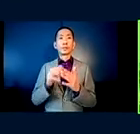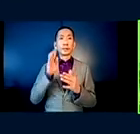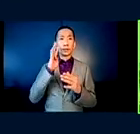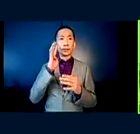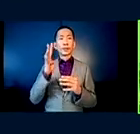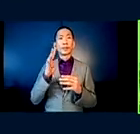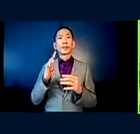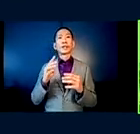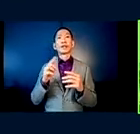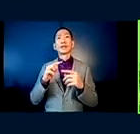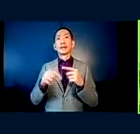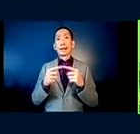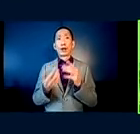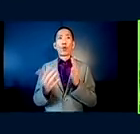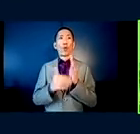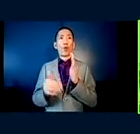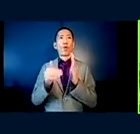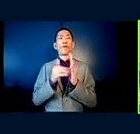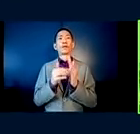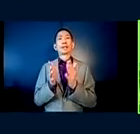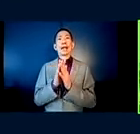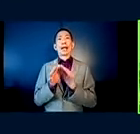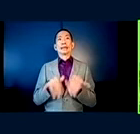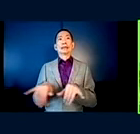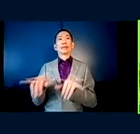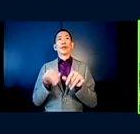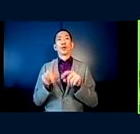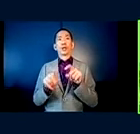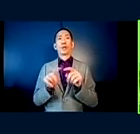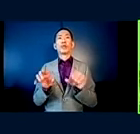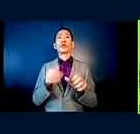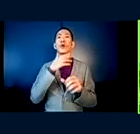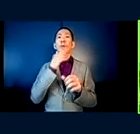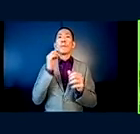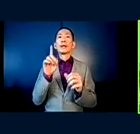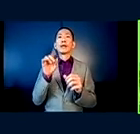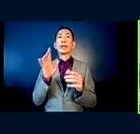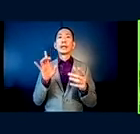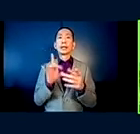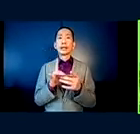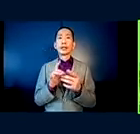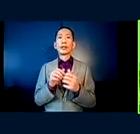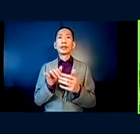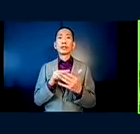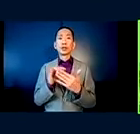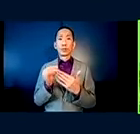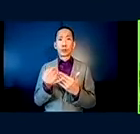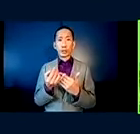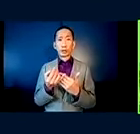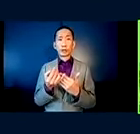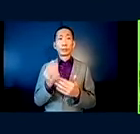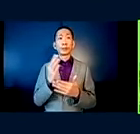WORK SO AS NOT TO CREATE THE WHEEL 800 TIMES TO ASK SIMILAR